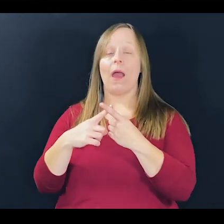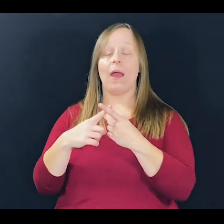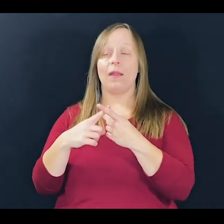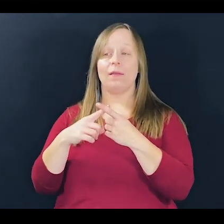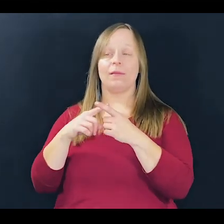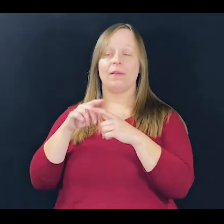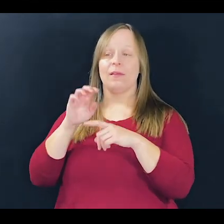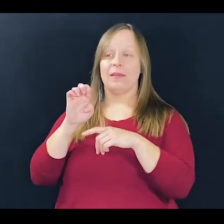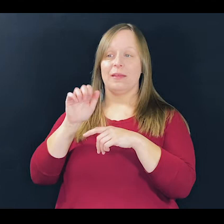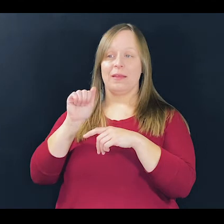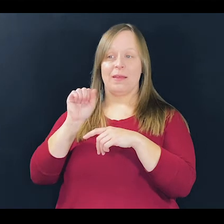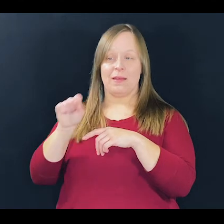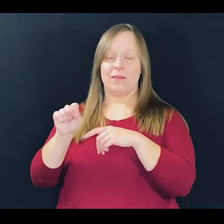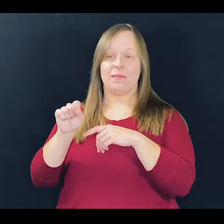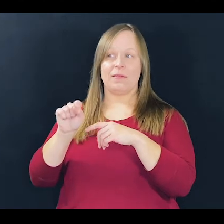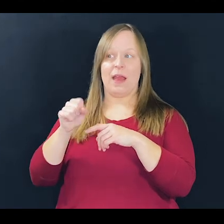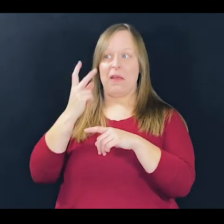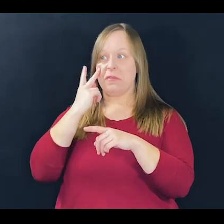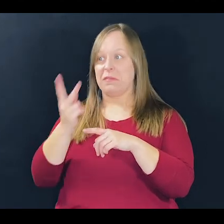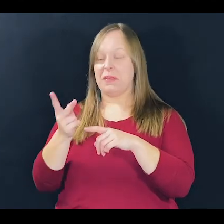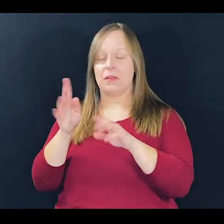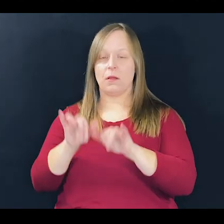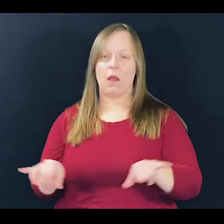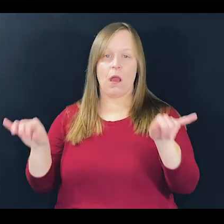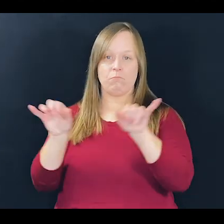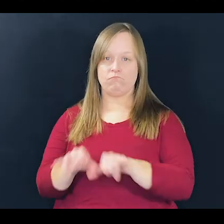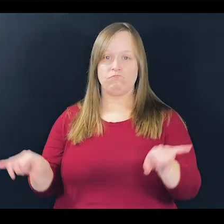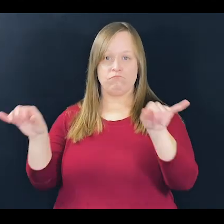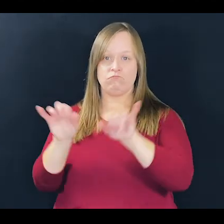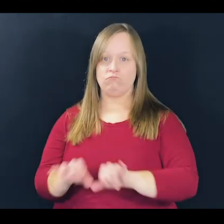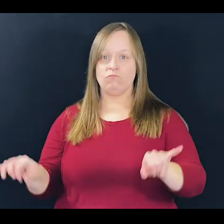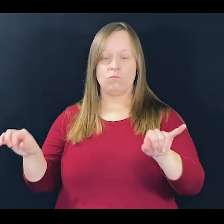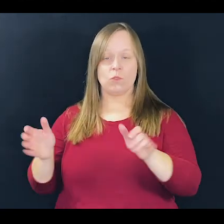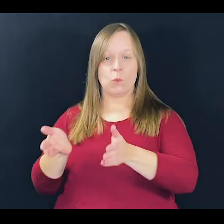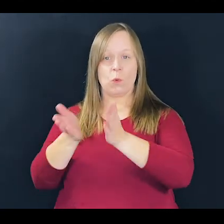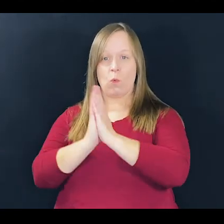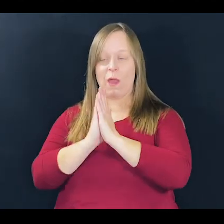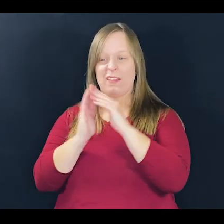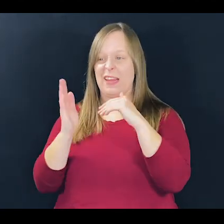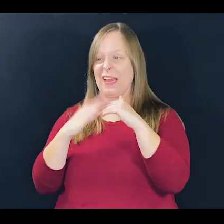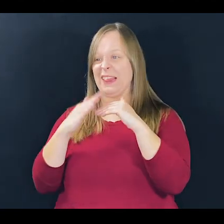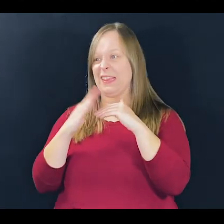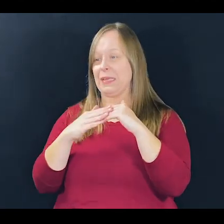emotional support animals, I have seen it's commonplace to request at least you